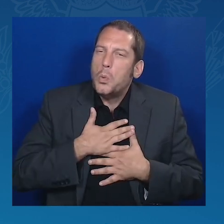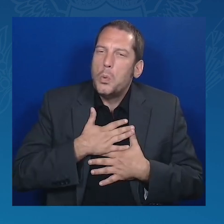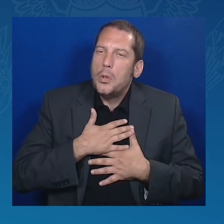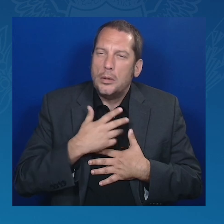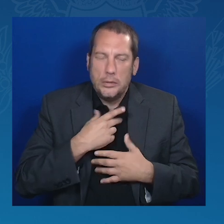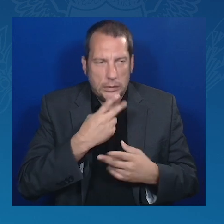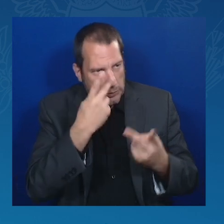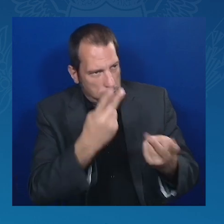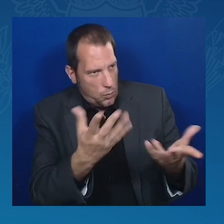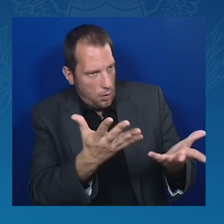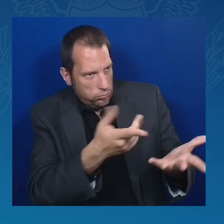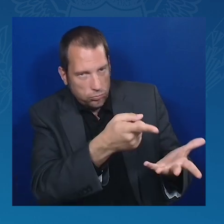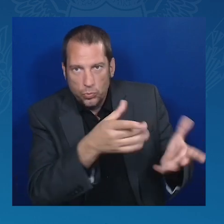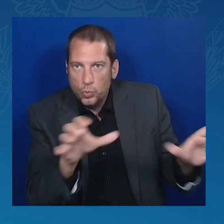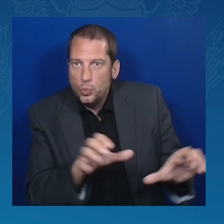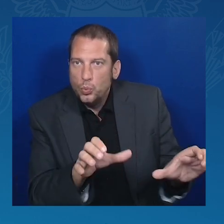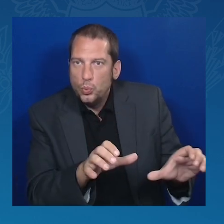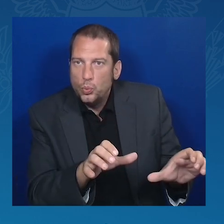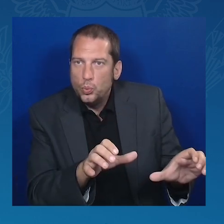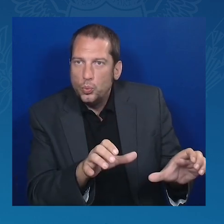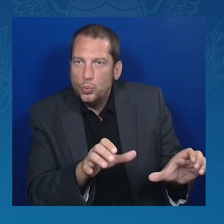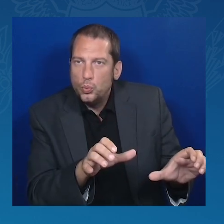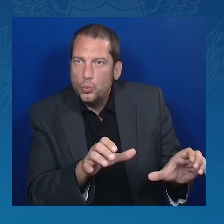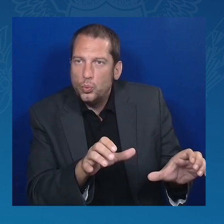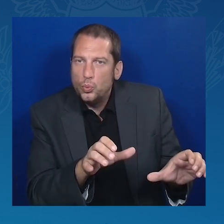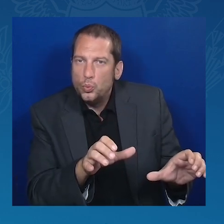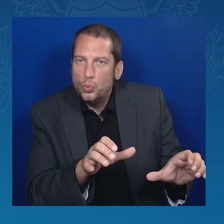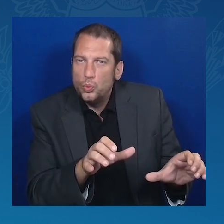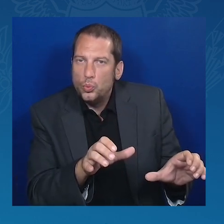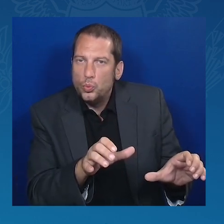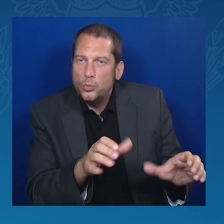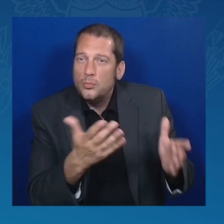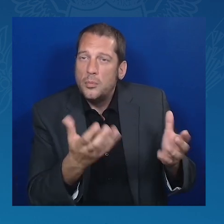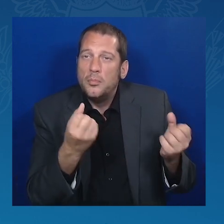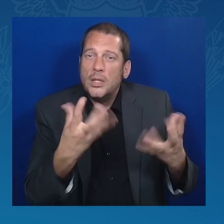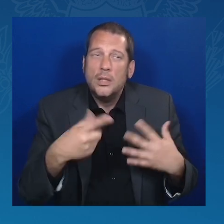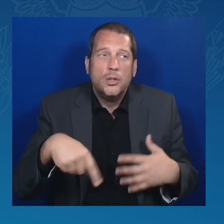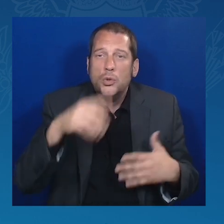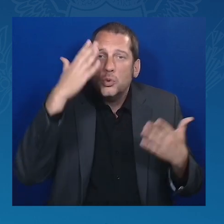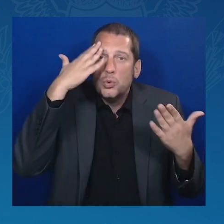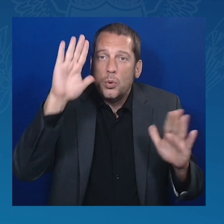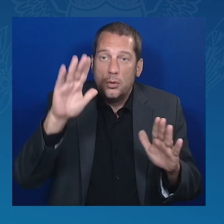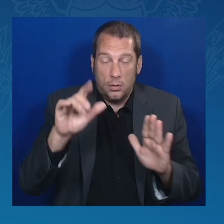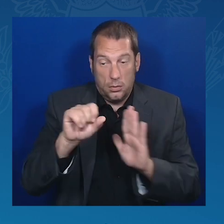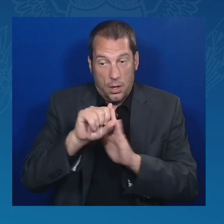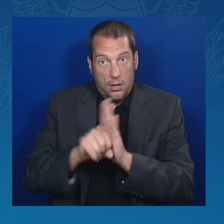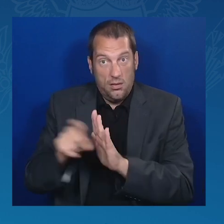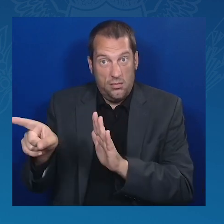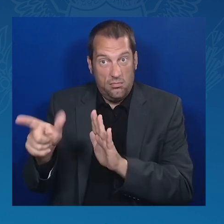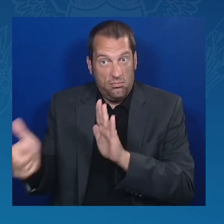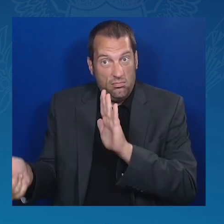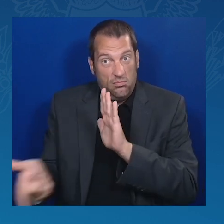is that it's not just people living in states with abortion bans who are at risk. We've seen calls for a national abortion ban,